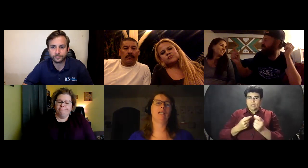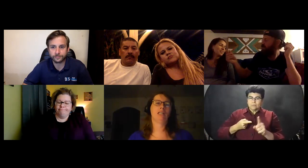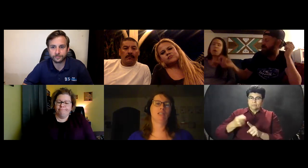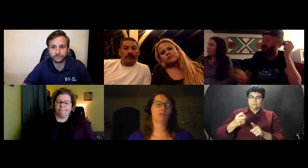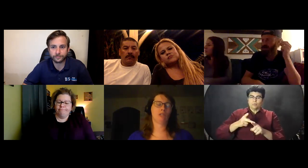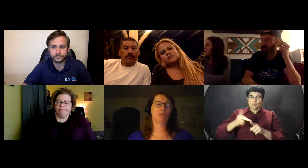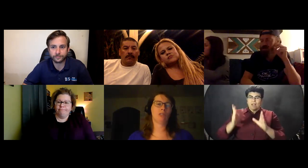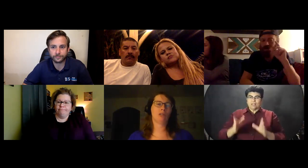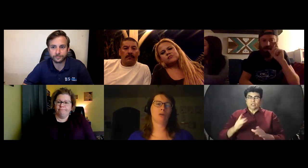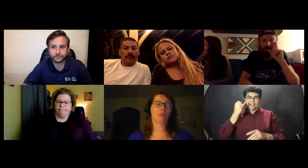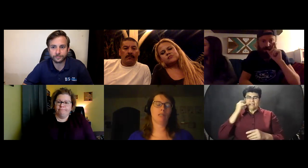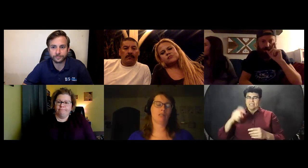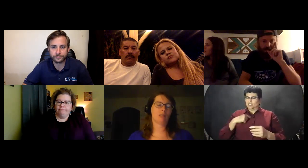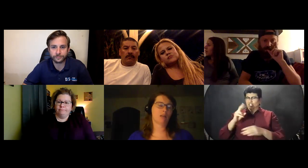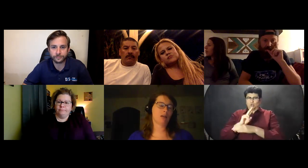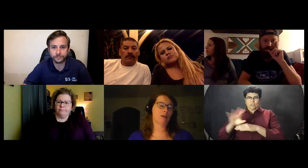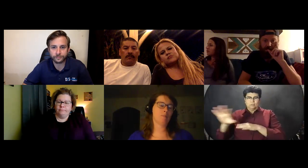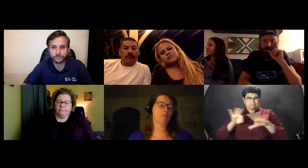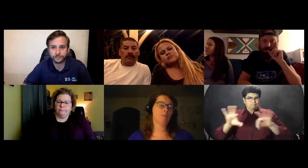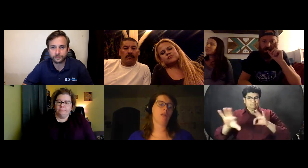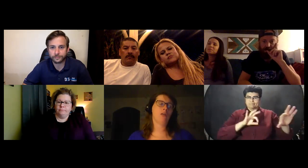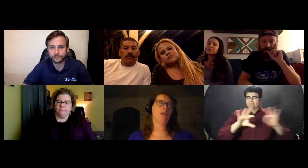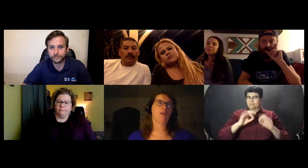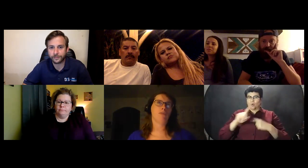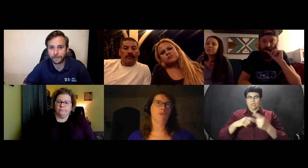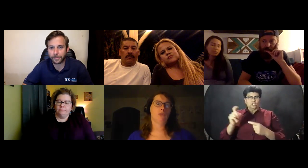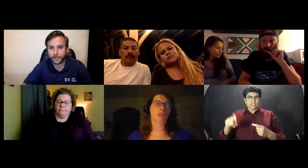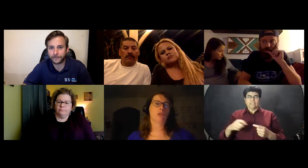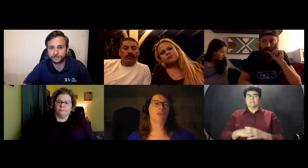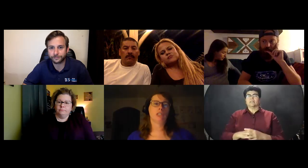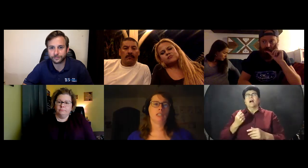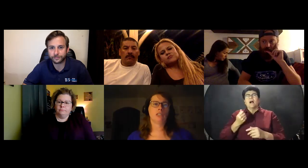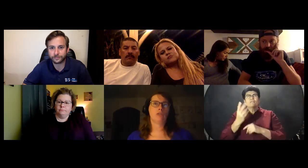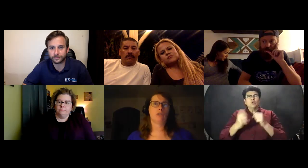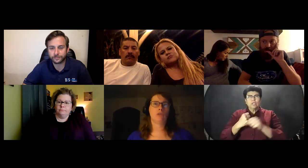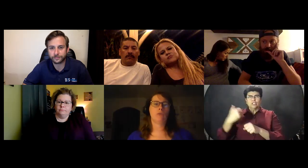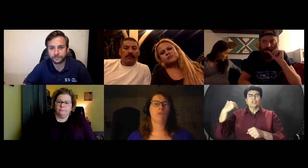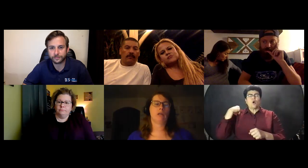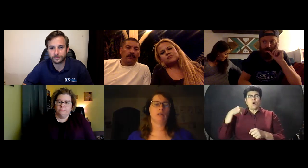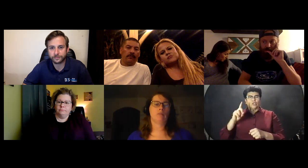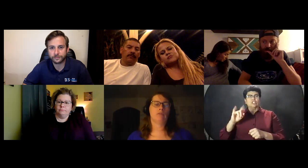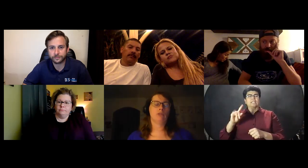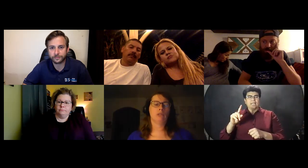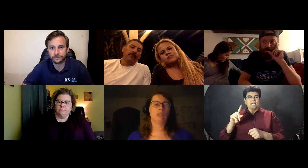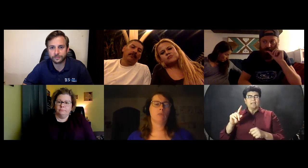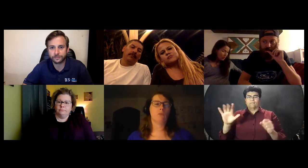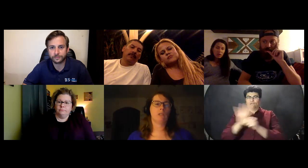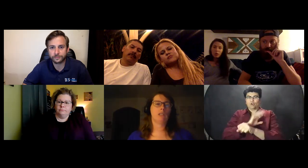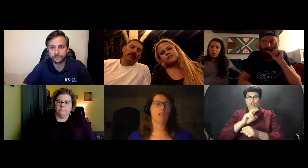so she uses all pieces um a few years ago she did do full